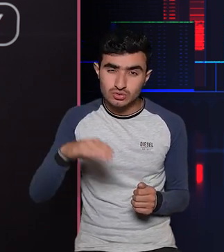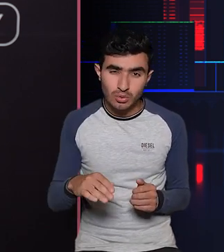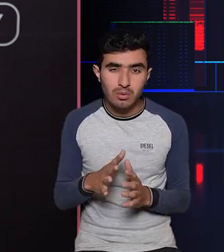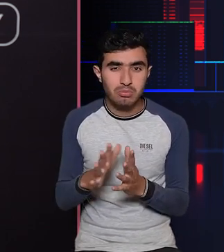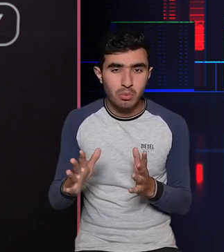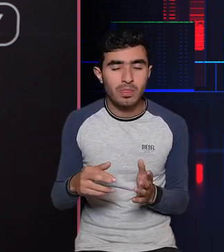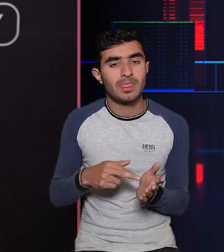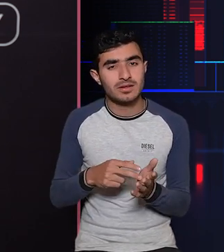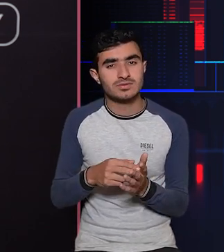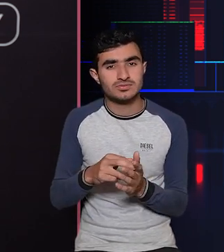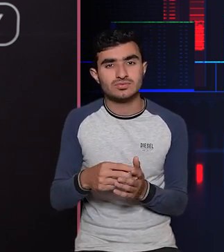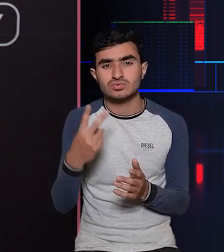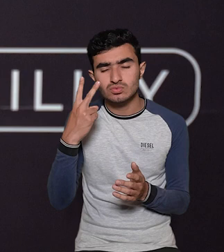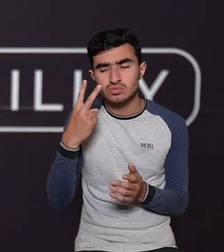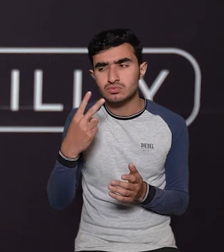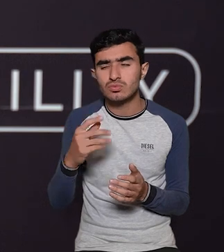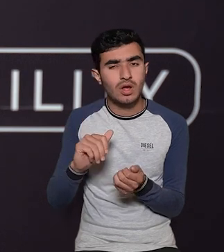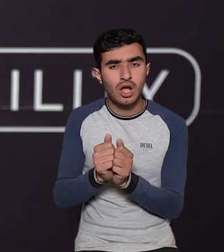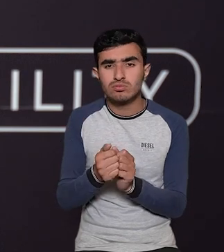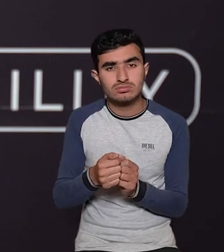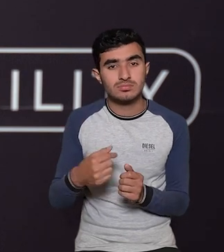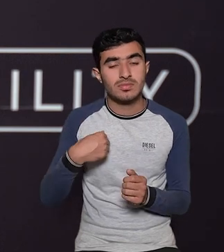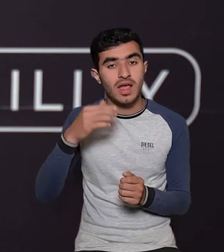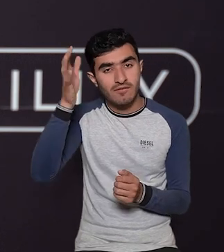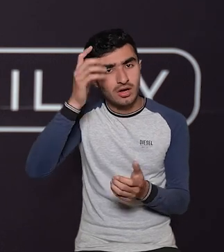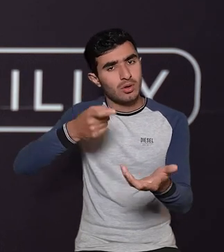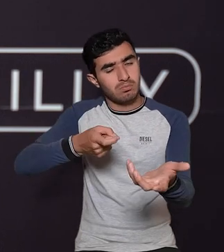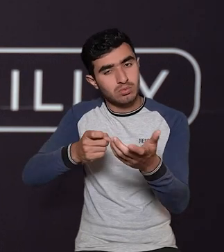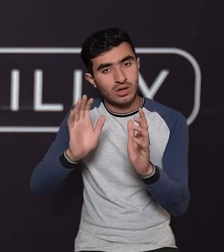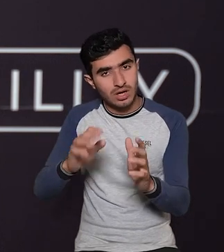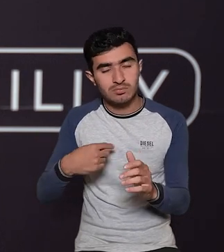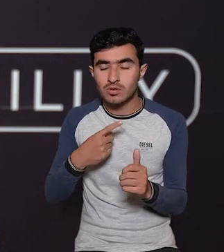When I was small I used to walk behind him with a stick.